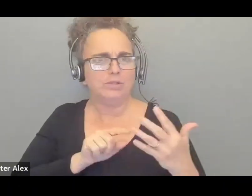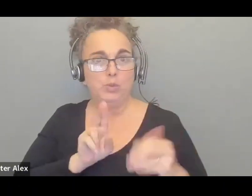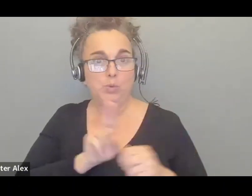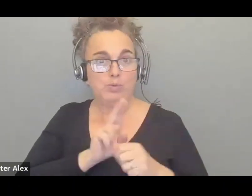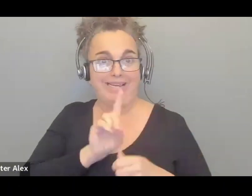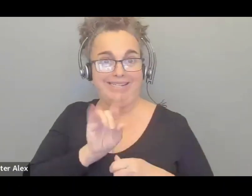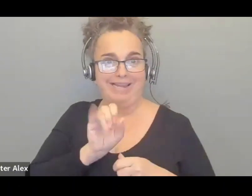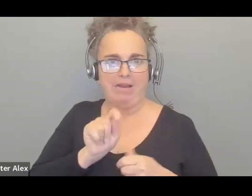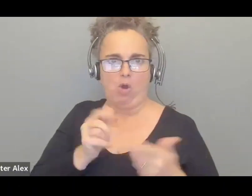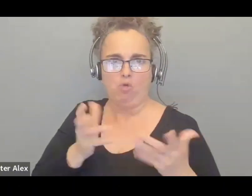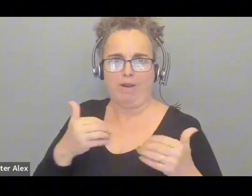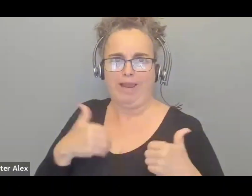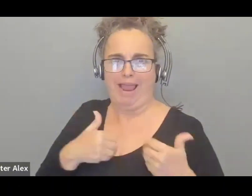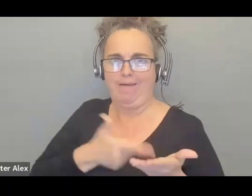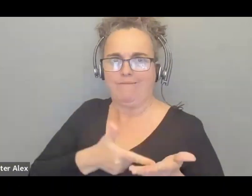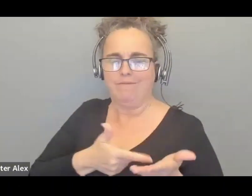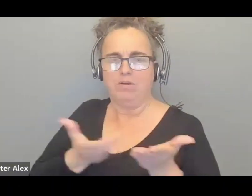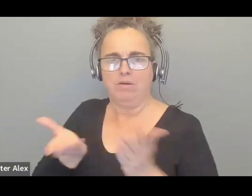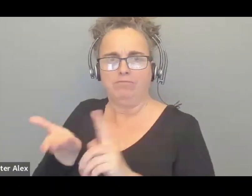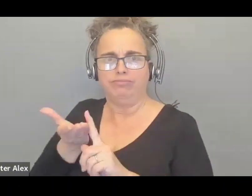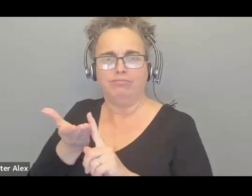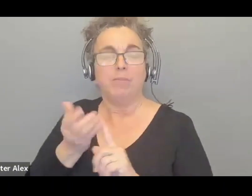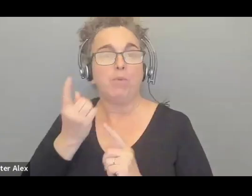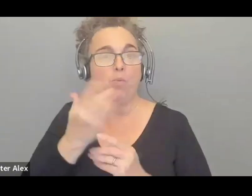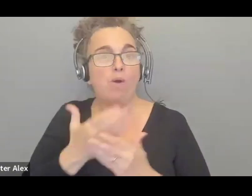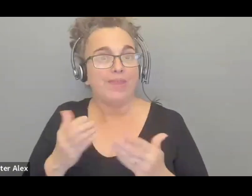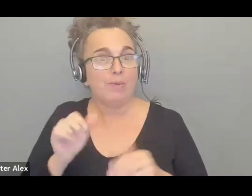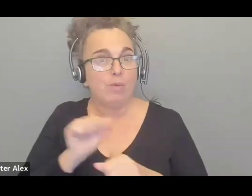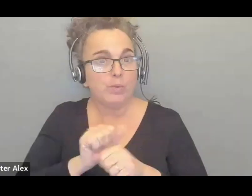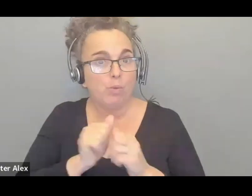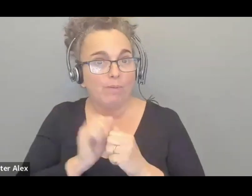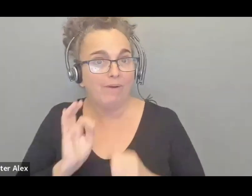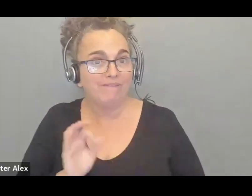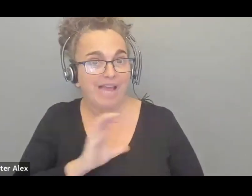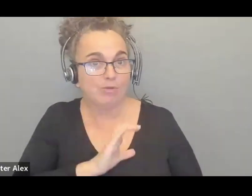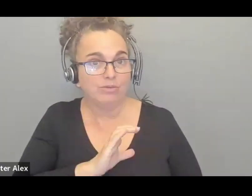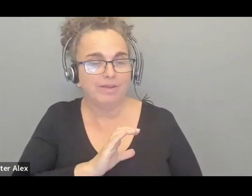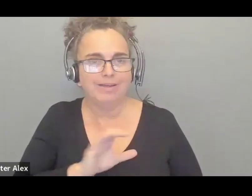and I talk about a lot with faculty when we work with them is to start small.